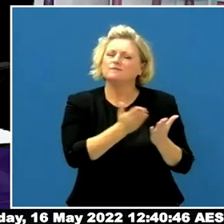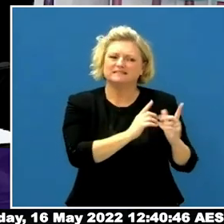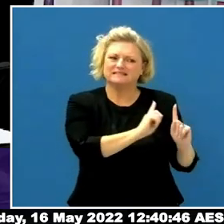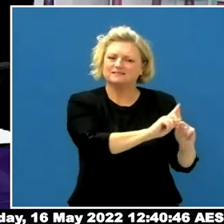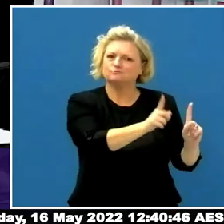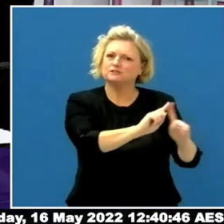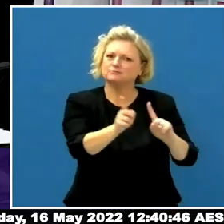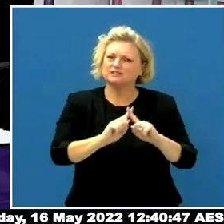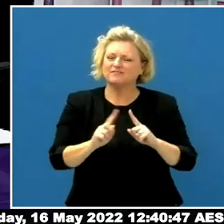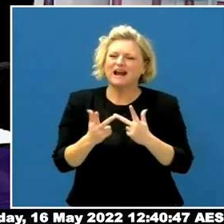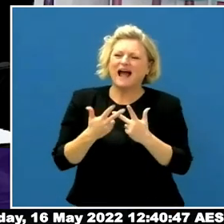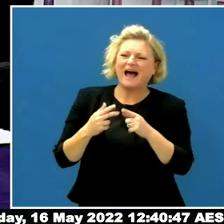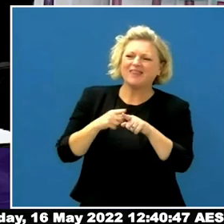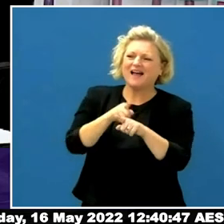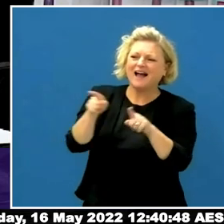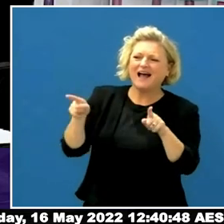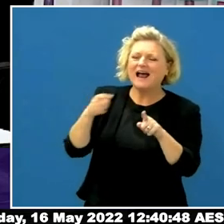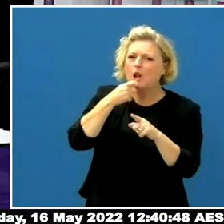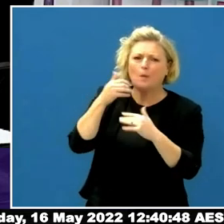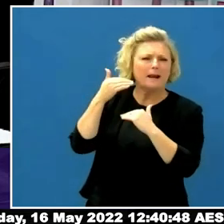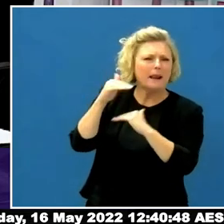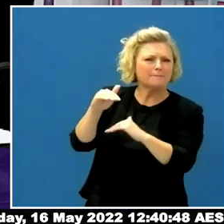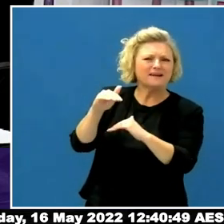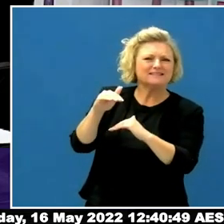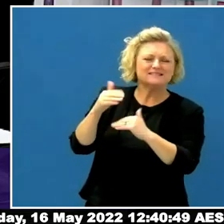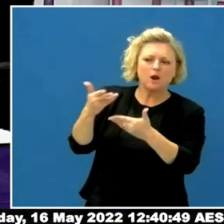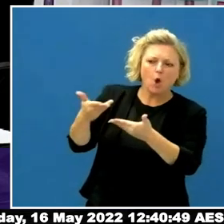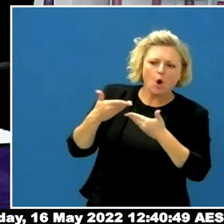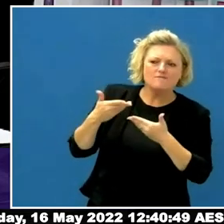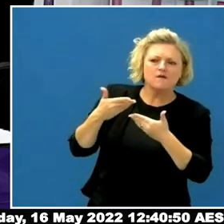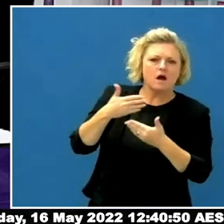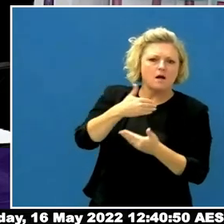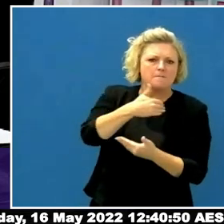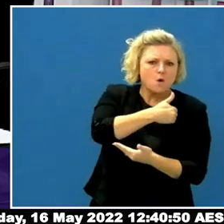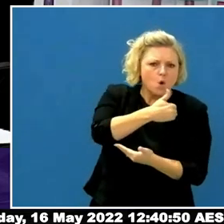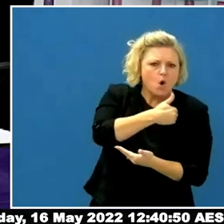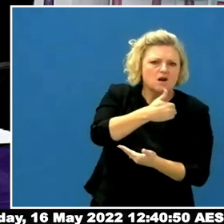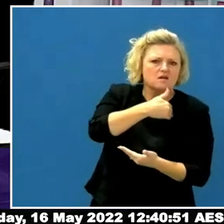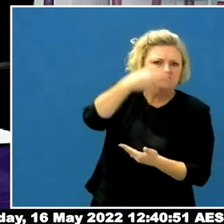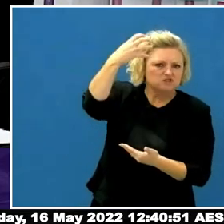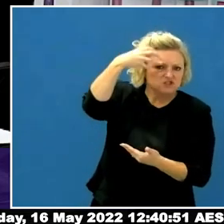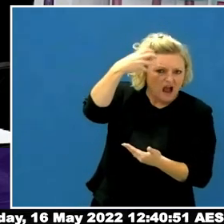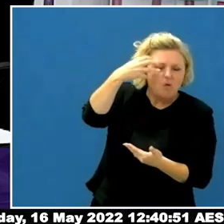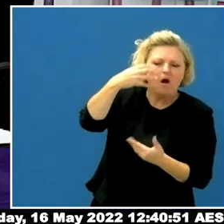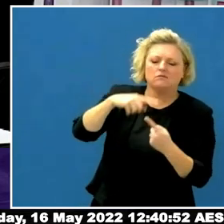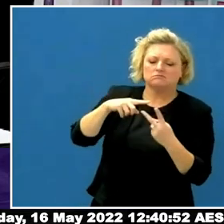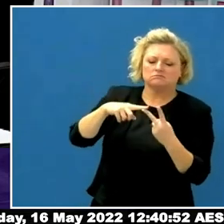services. So they - they did the home care, they did the pick-ups and the drop-off. I see.